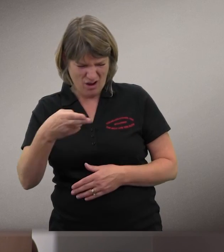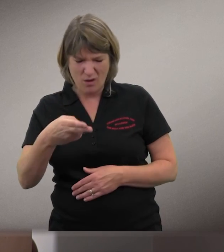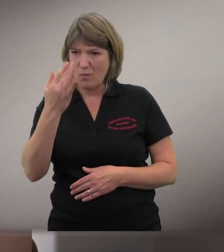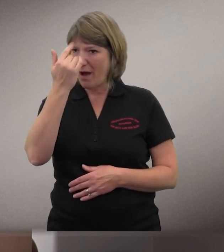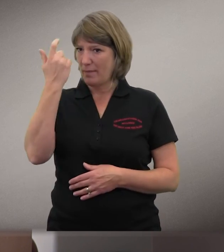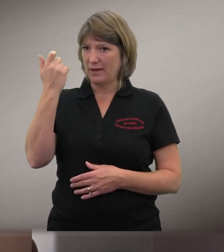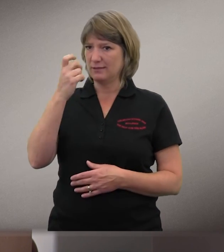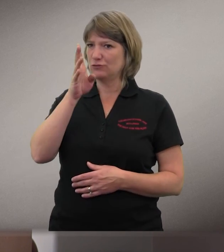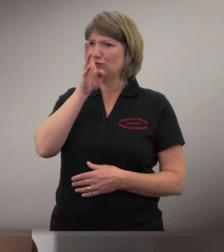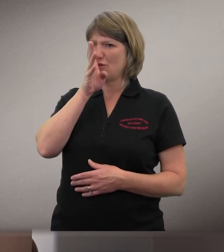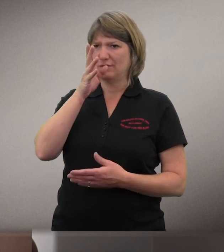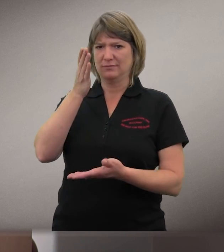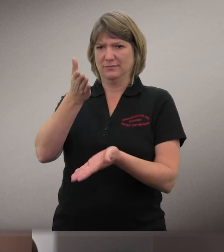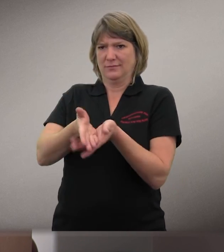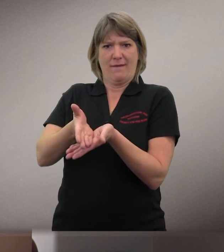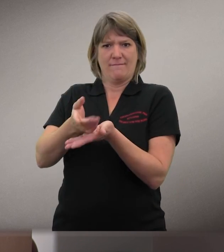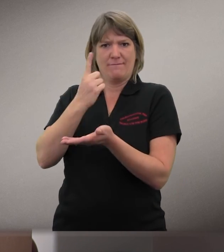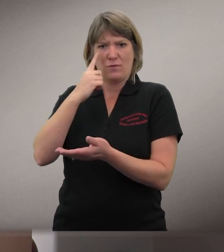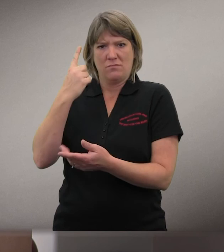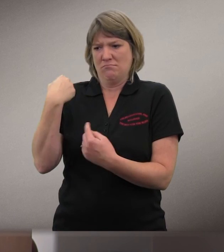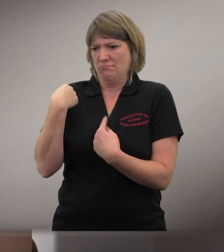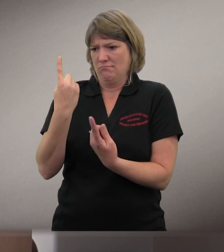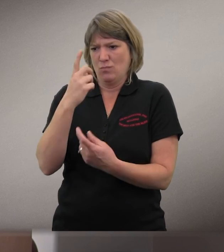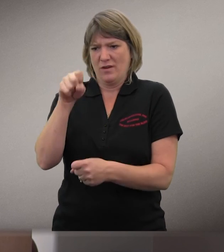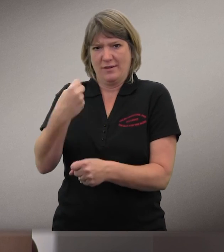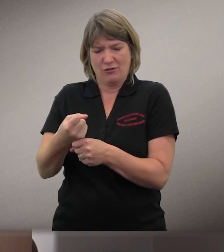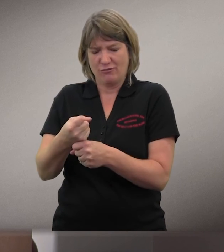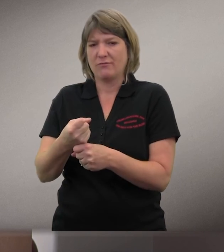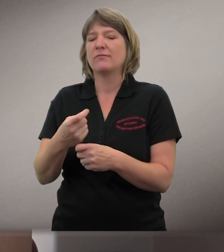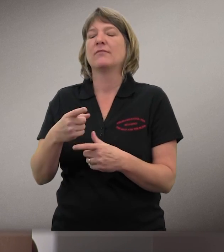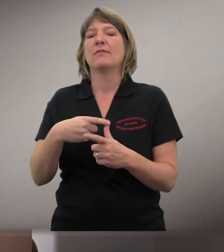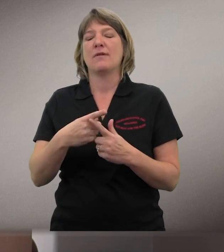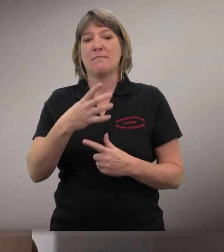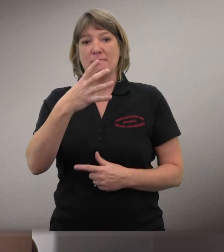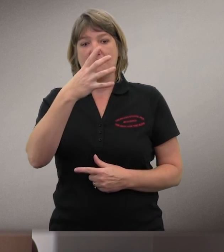that I was hard to hearing, because I kind of just stopped talking to everyone for about a year.